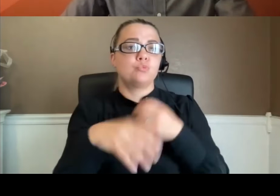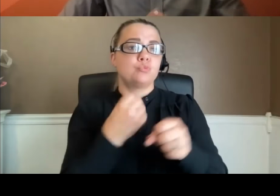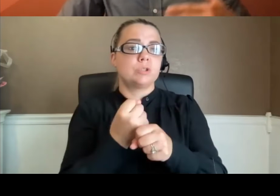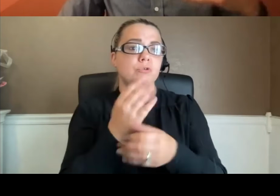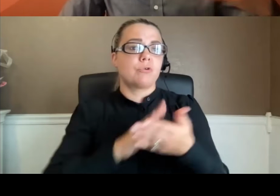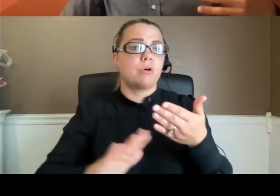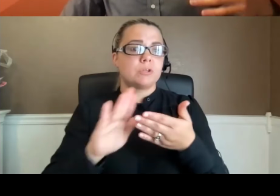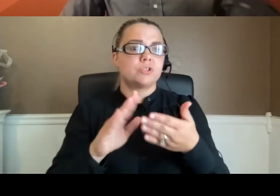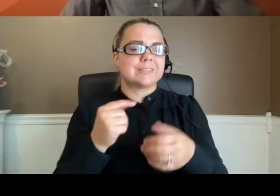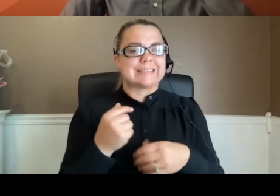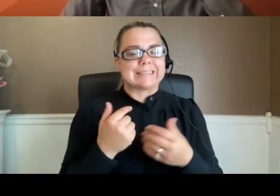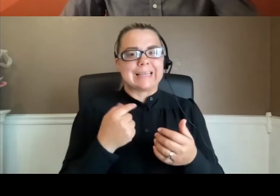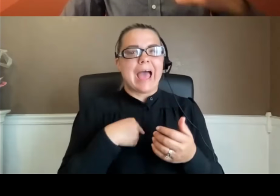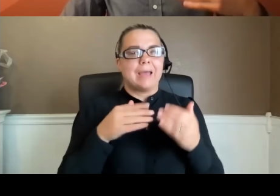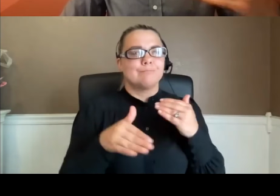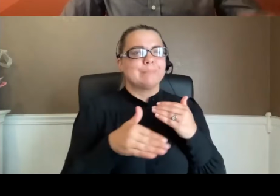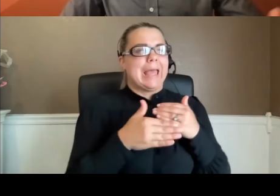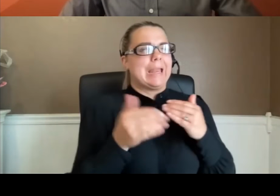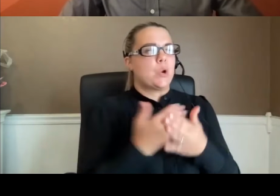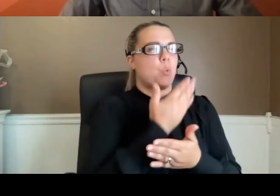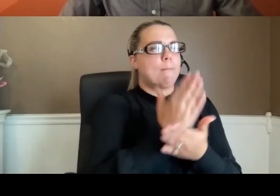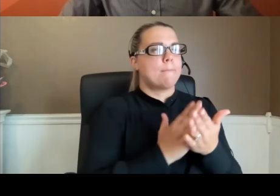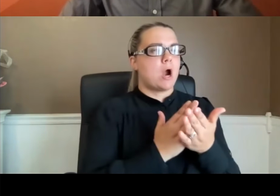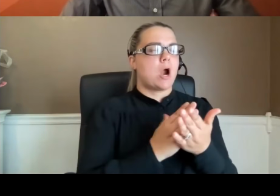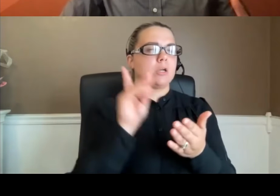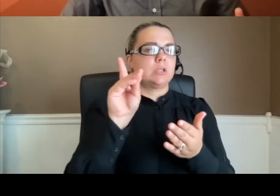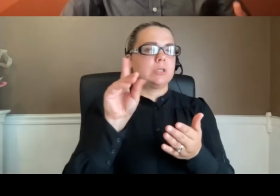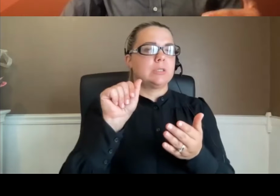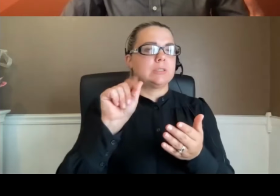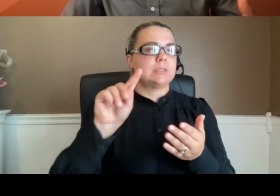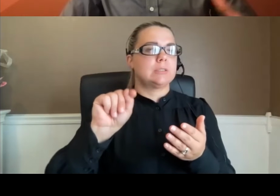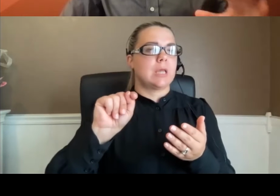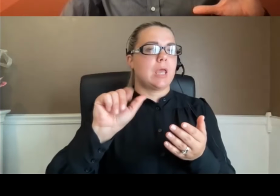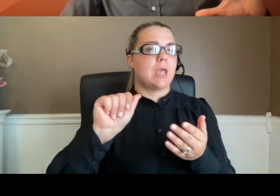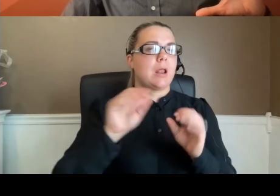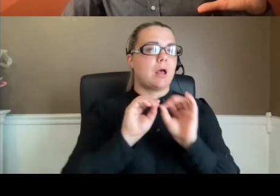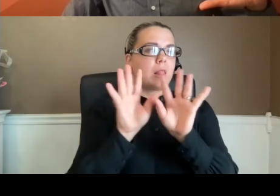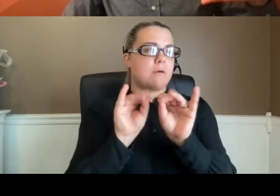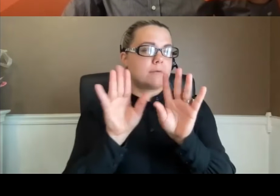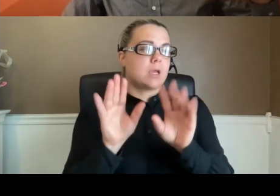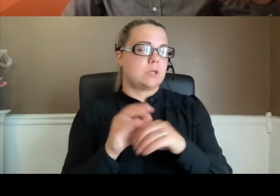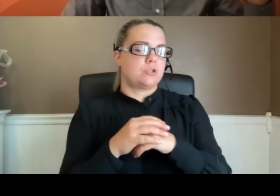injected a new part. I'm calling it the data clarification. Here what we're doing is...